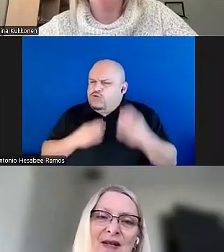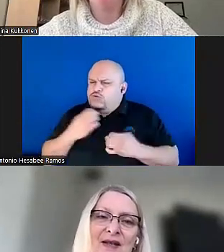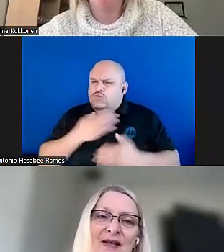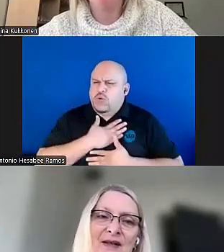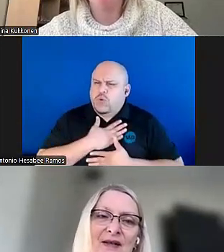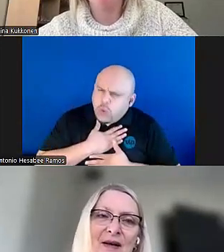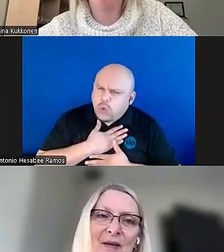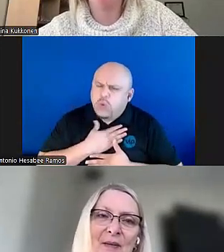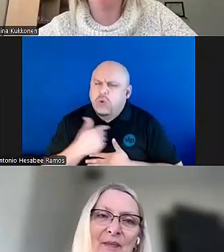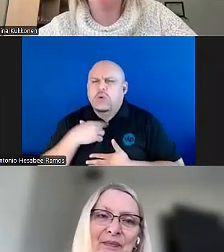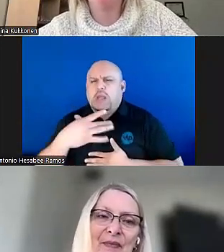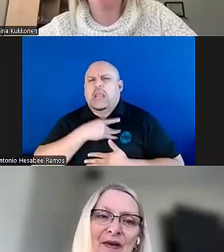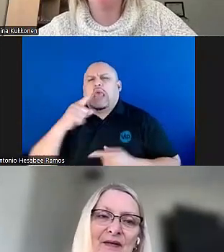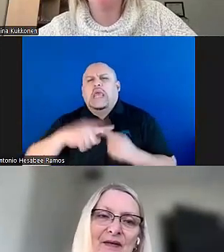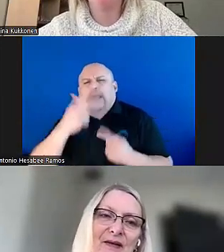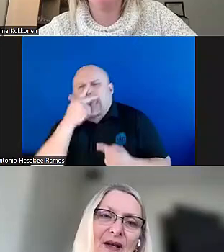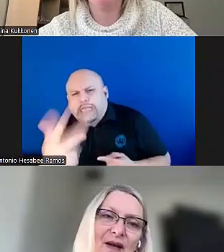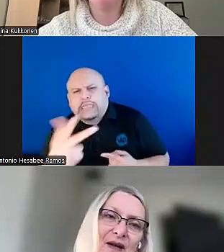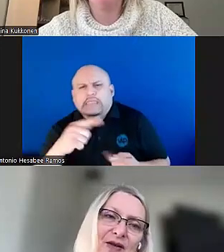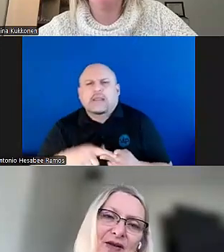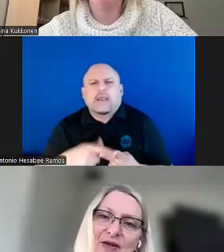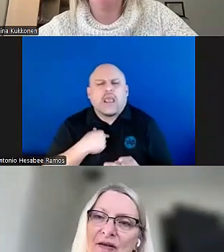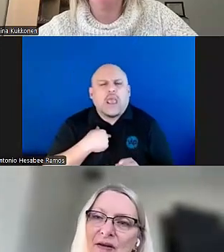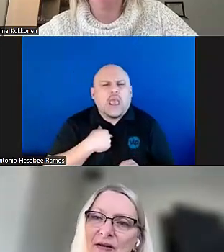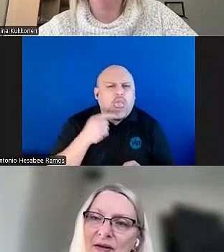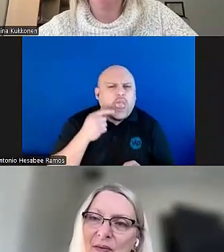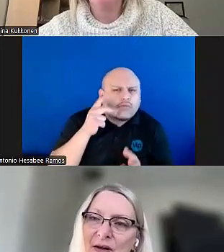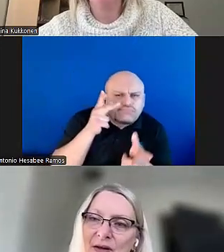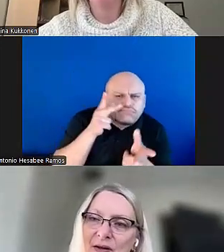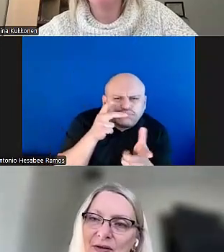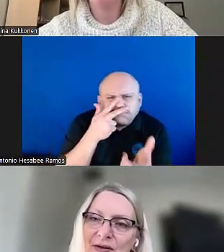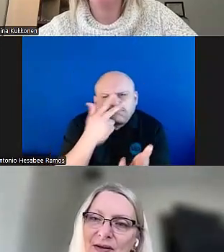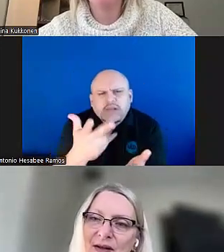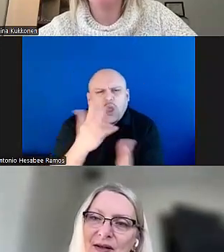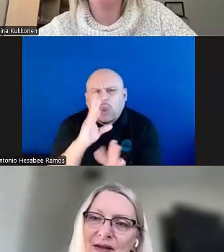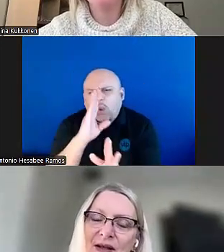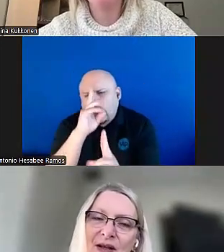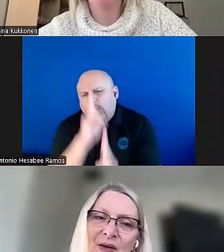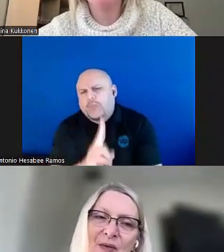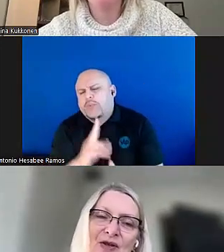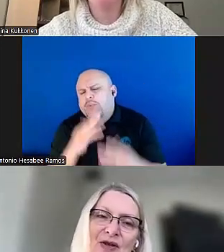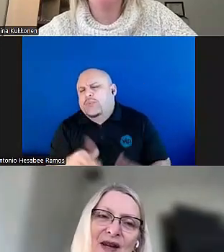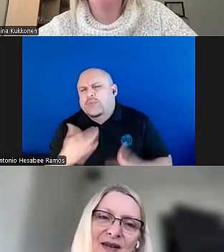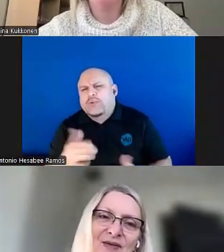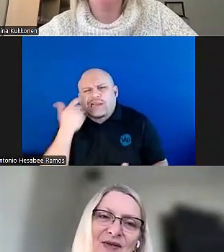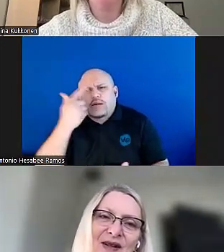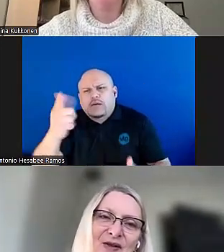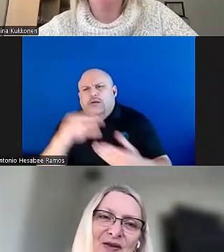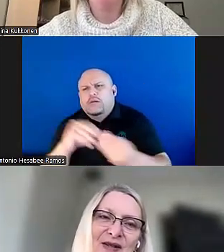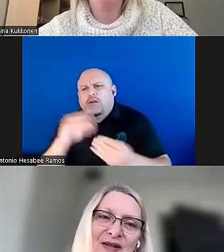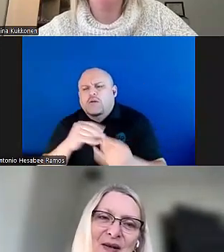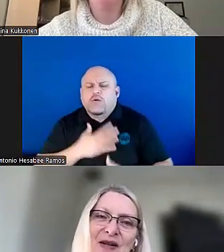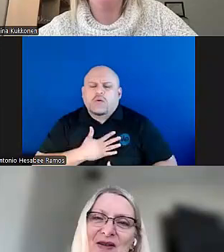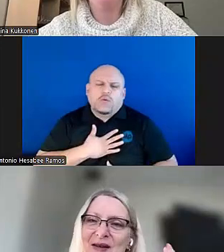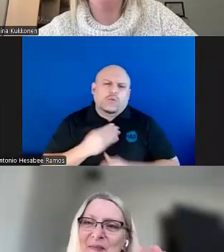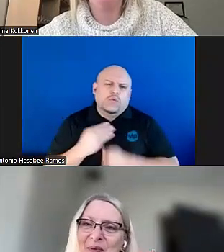it, just honored in the way that you just did, which again, is really interesting, because I'm